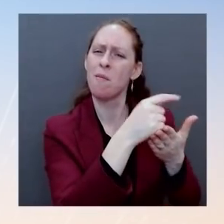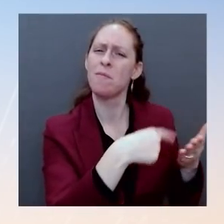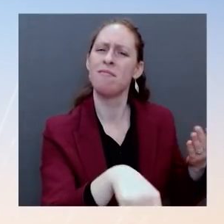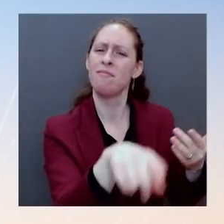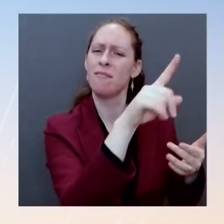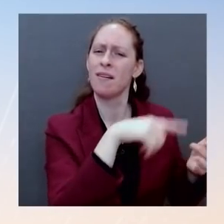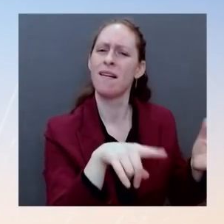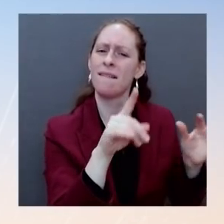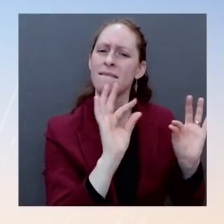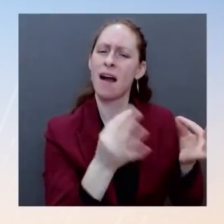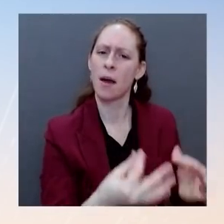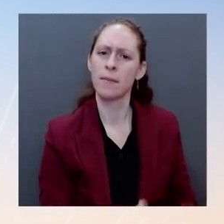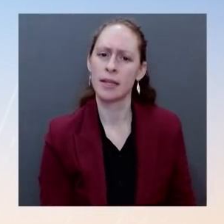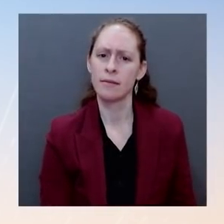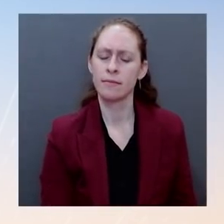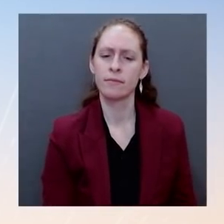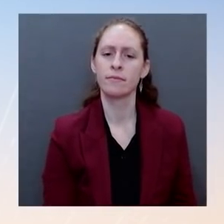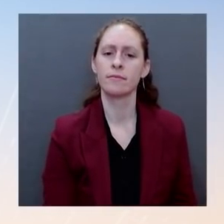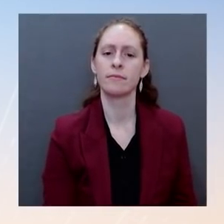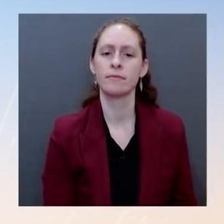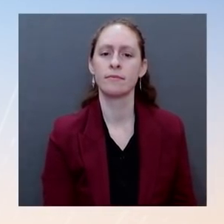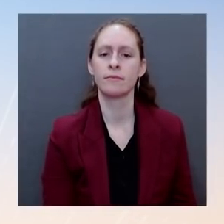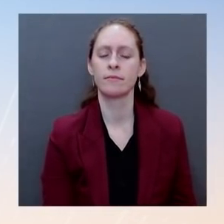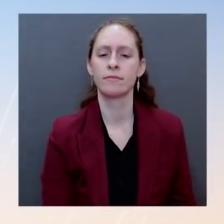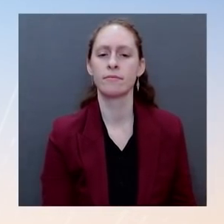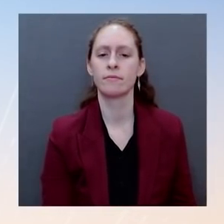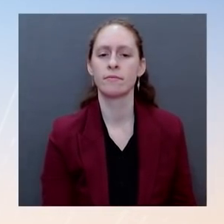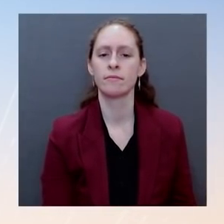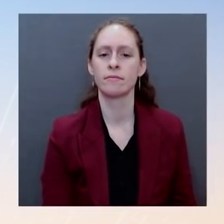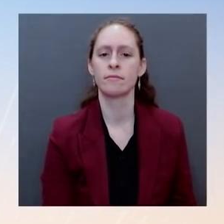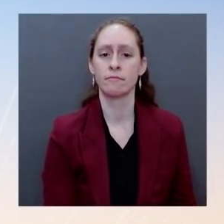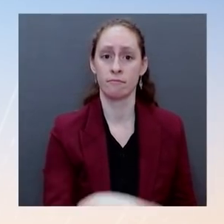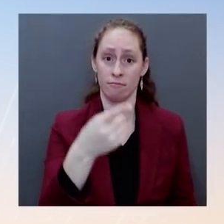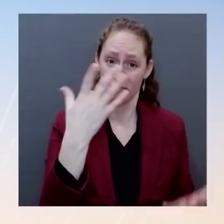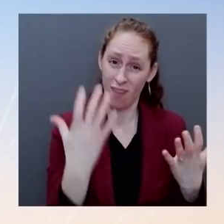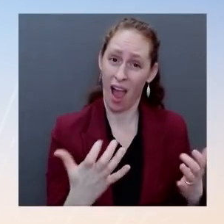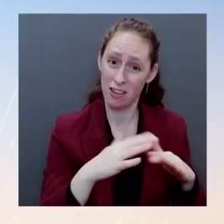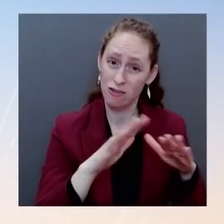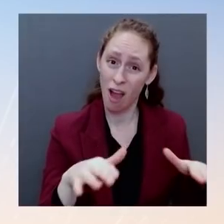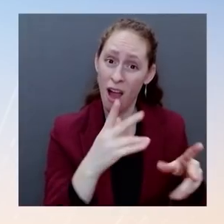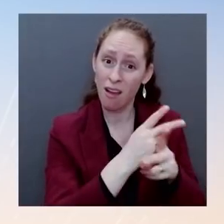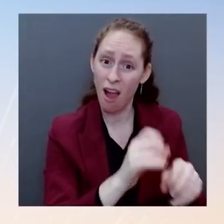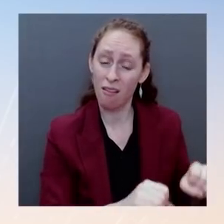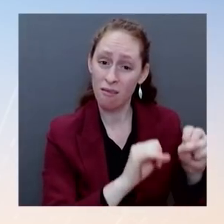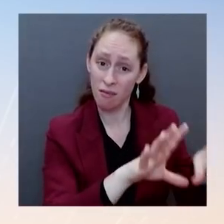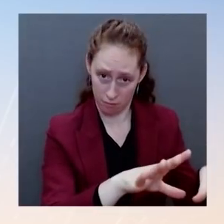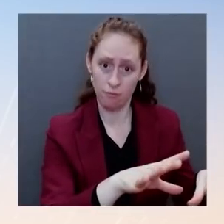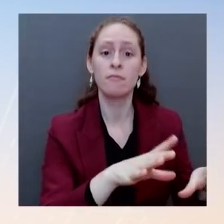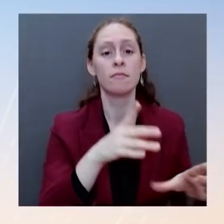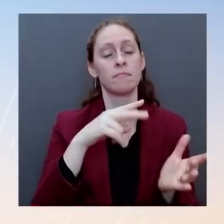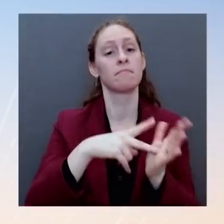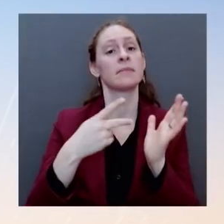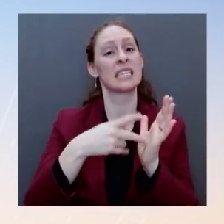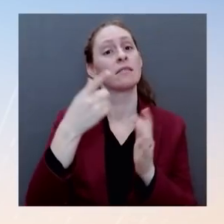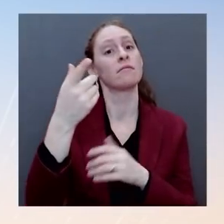it also would be a big benefit to the labor market by allowing more people to work as productively as they --